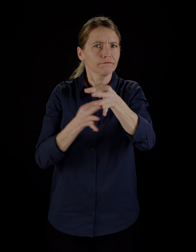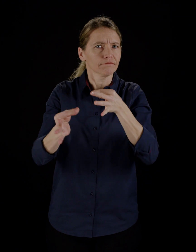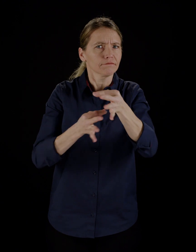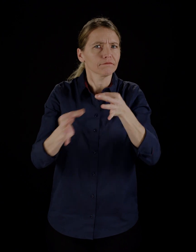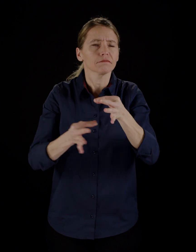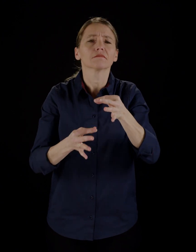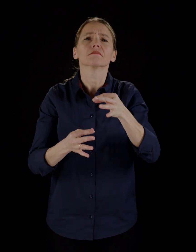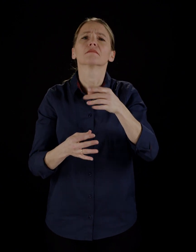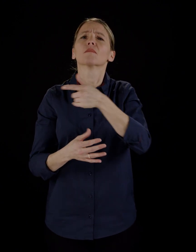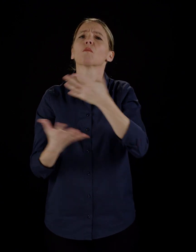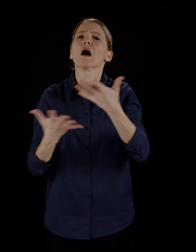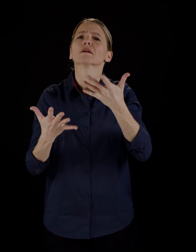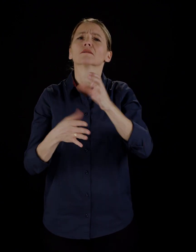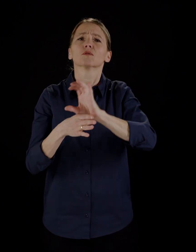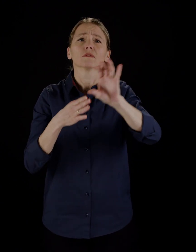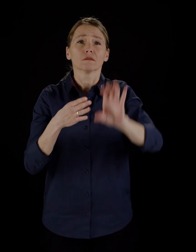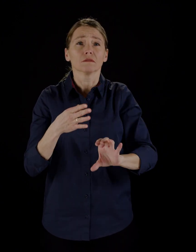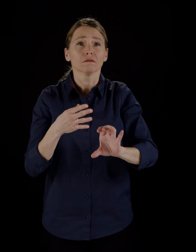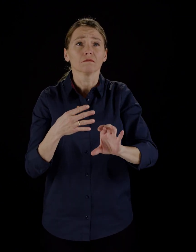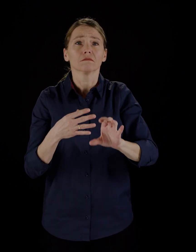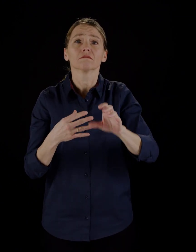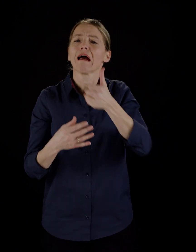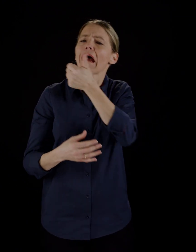The policy may be amended at any time.